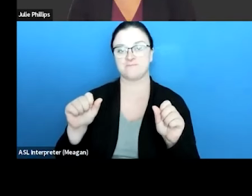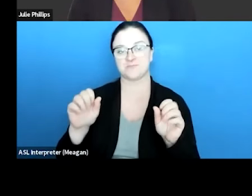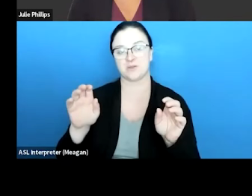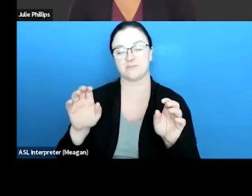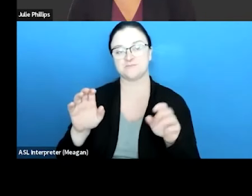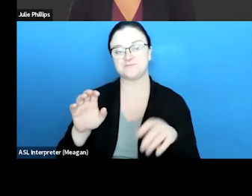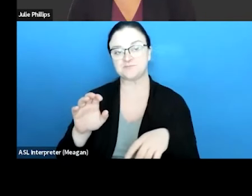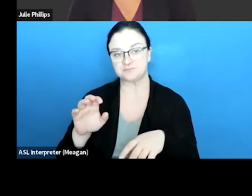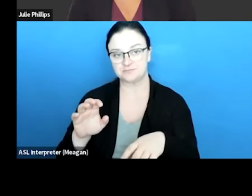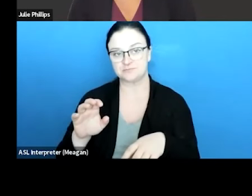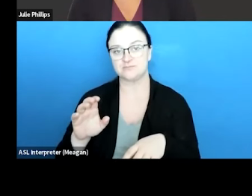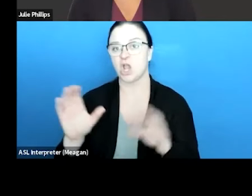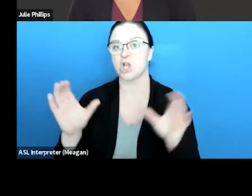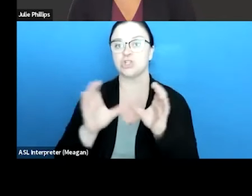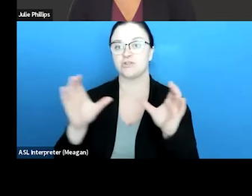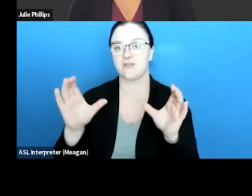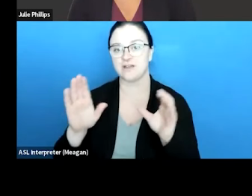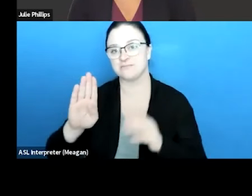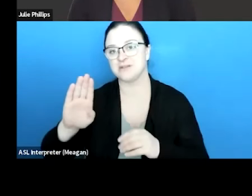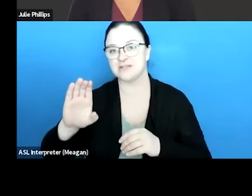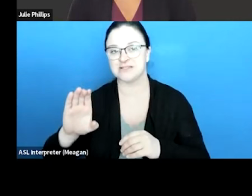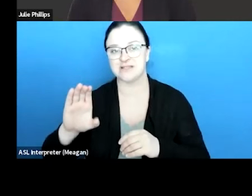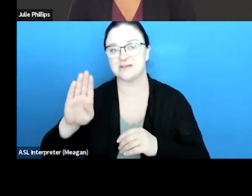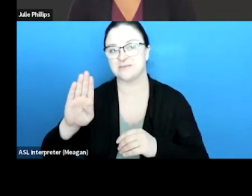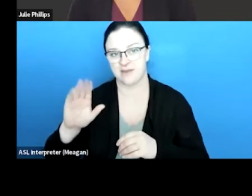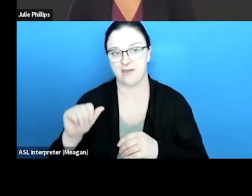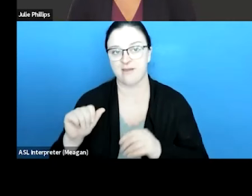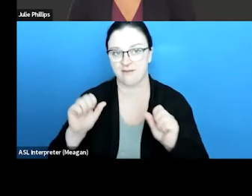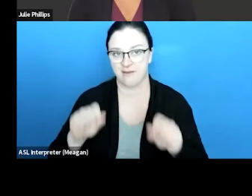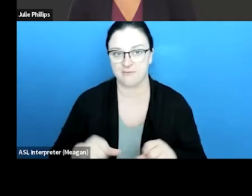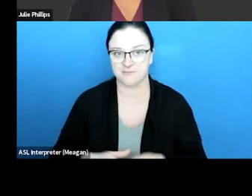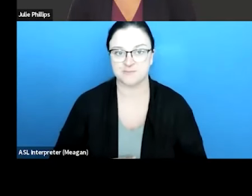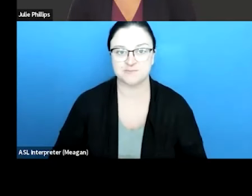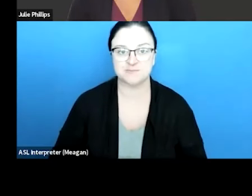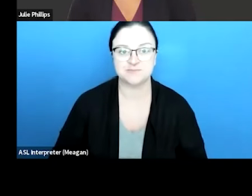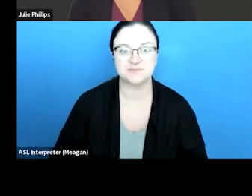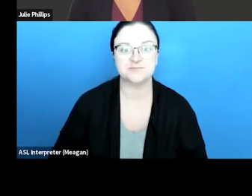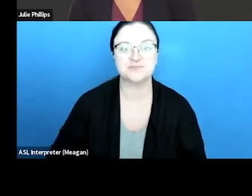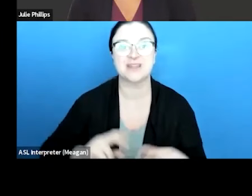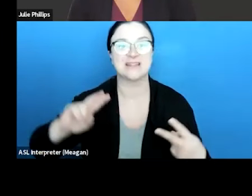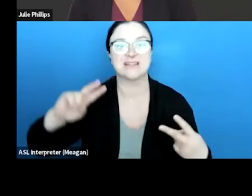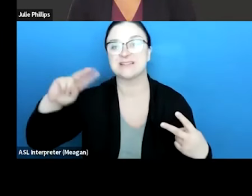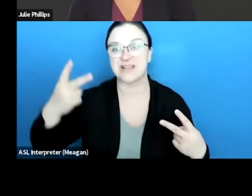or an associate BCBA. And then the second responder is typically